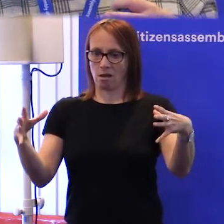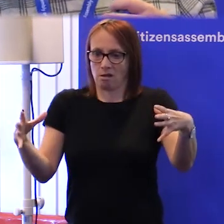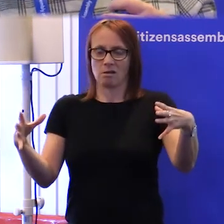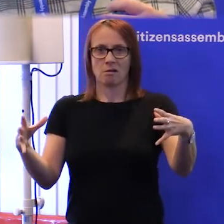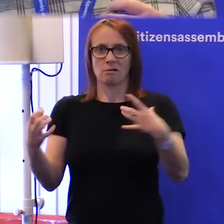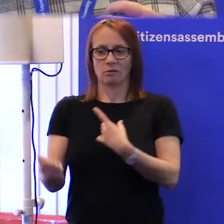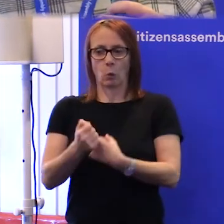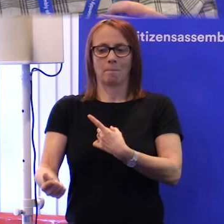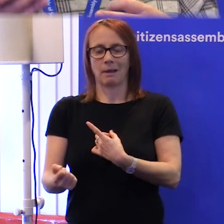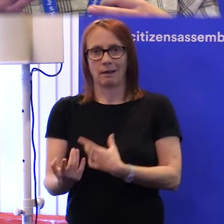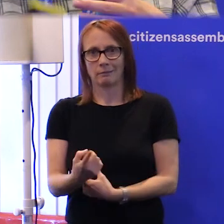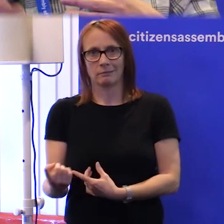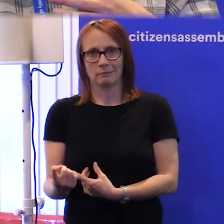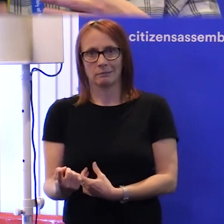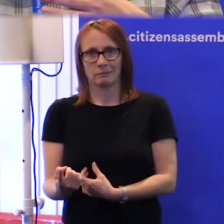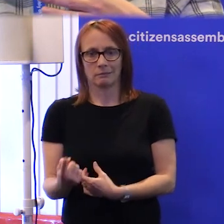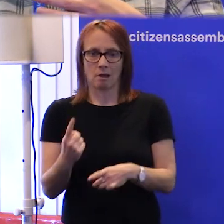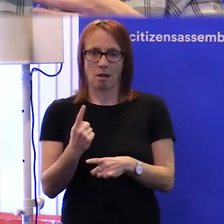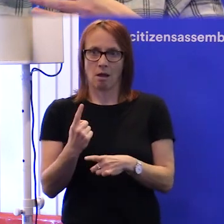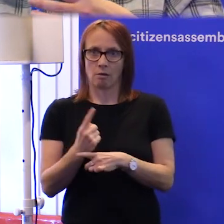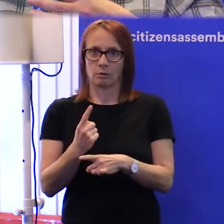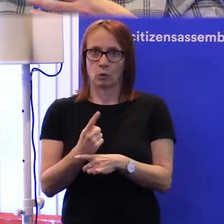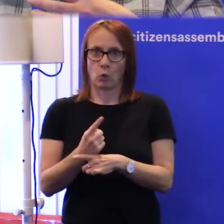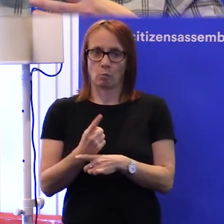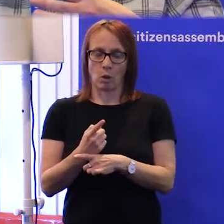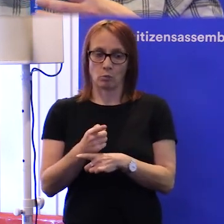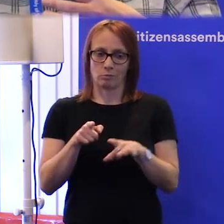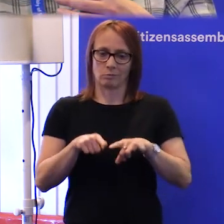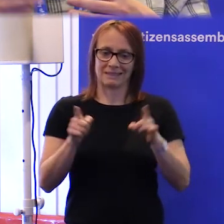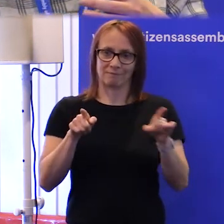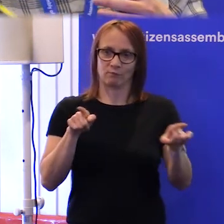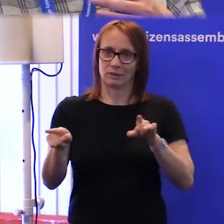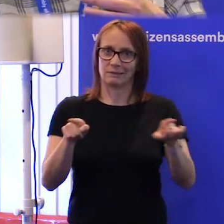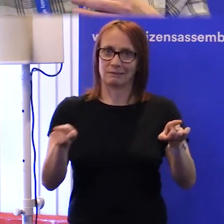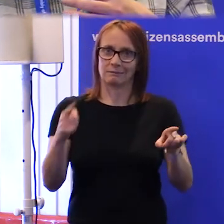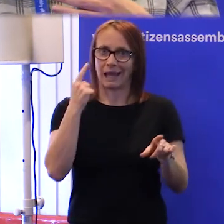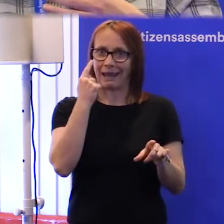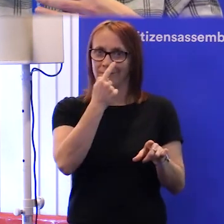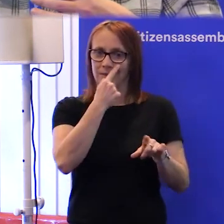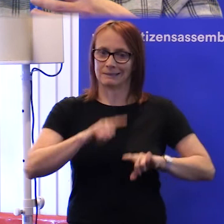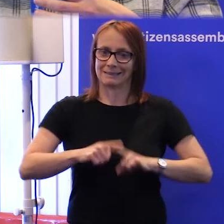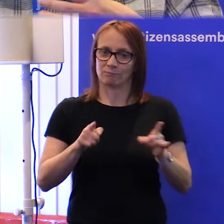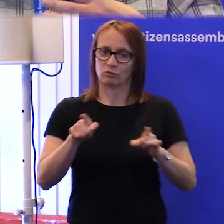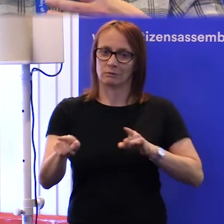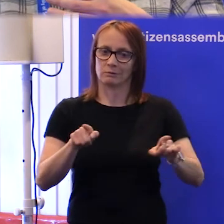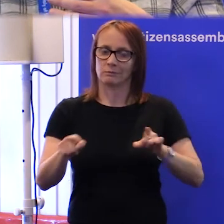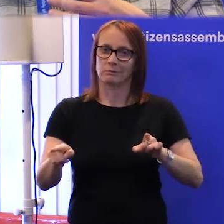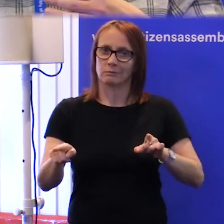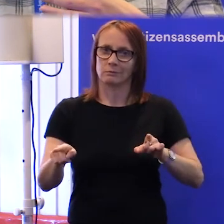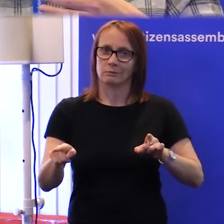same resonance with us and if we're talking about those different types of evidence and different type of witnesses that will come we might need to keep